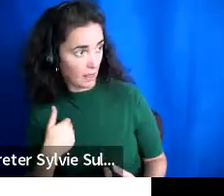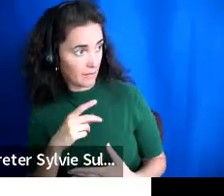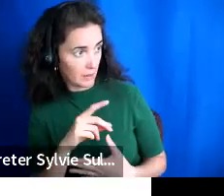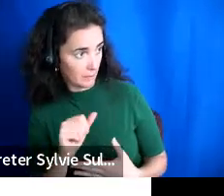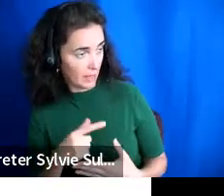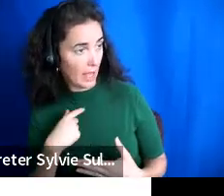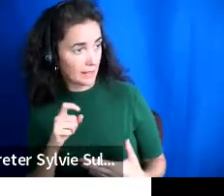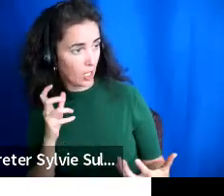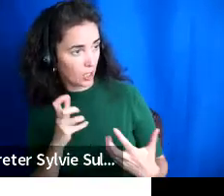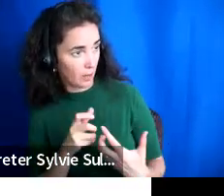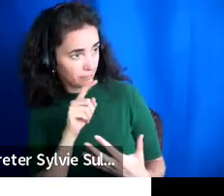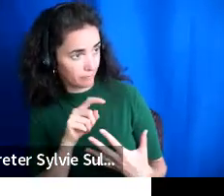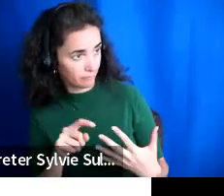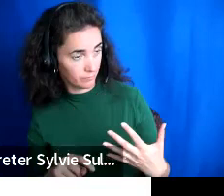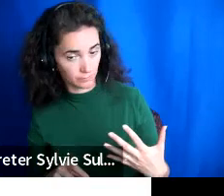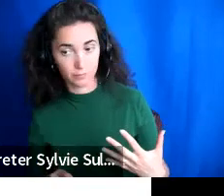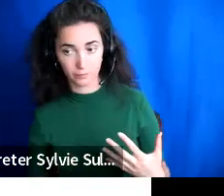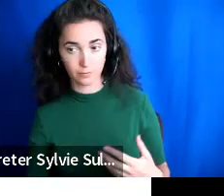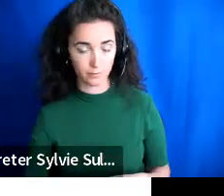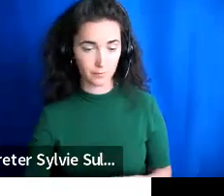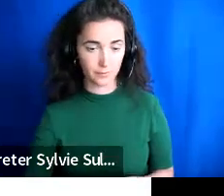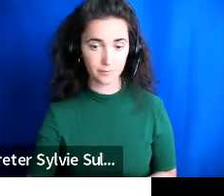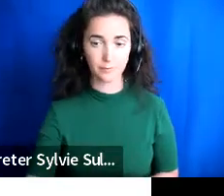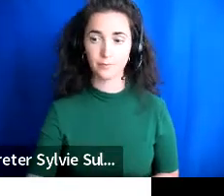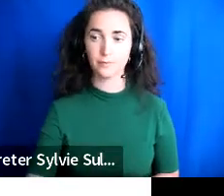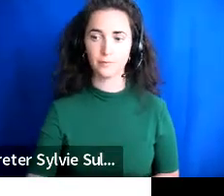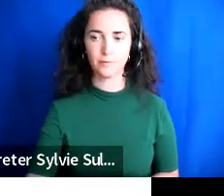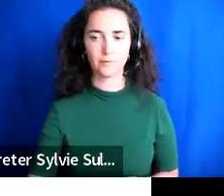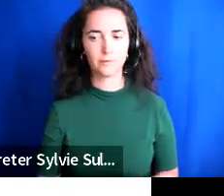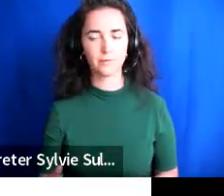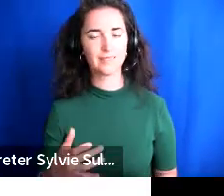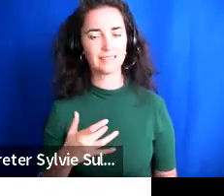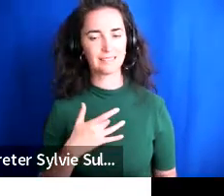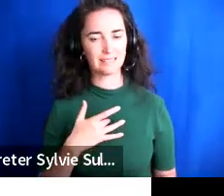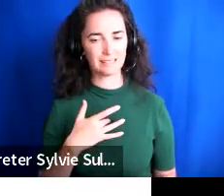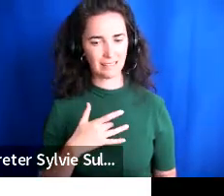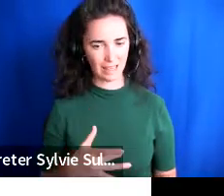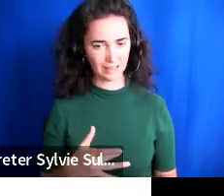accommodation that we need usually find out accommodations once the semester started.